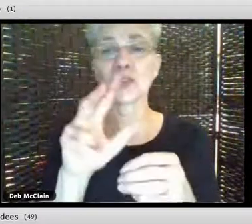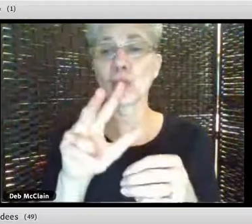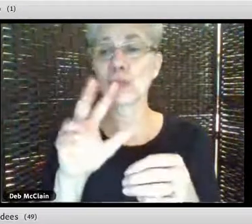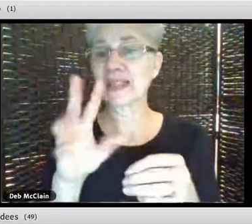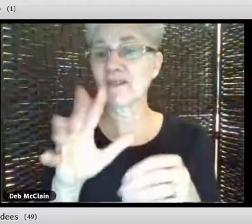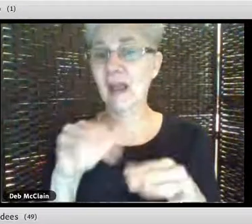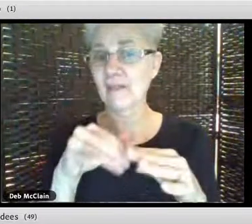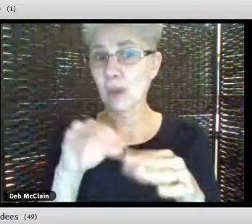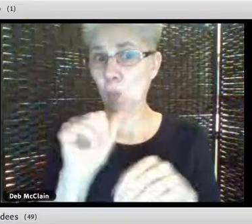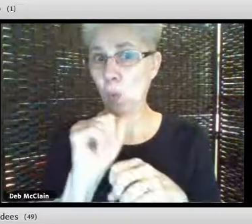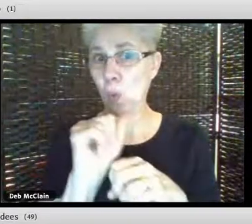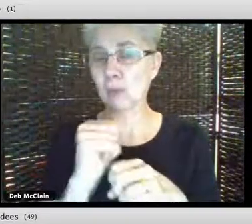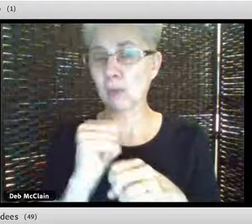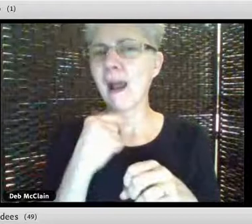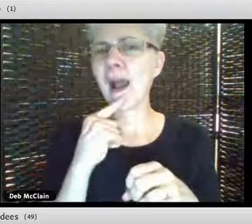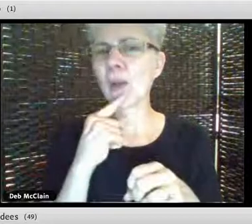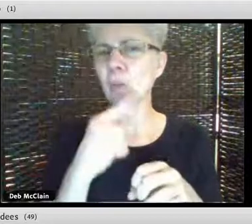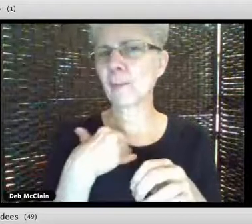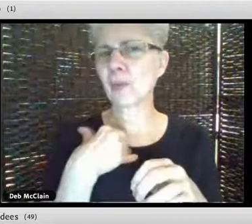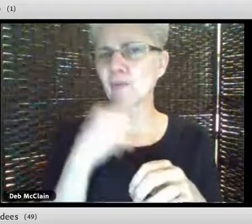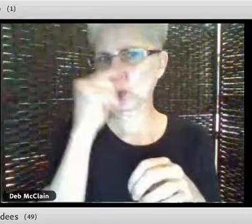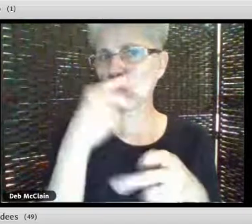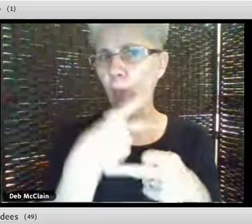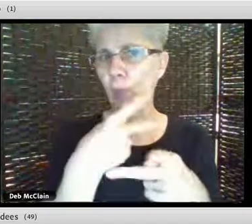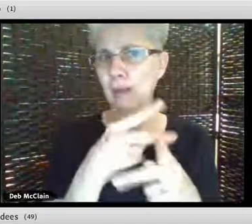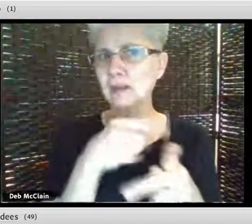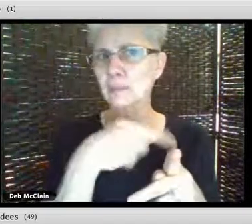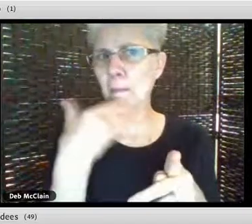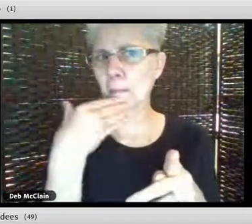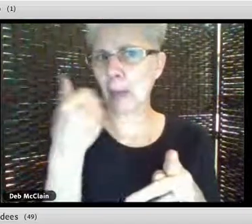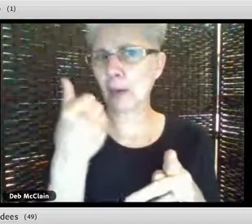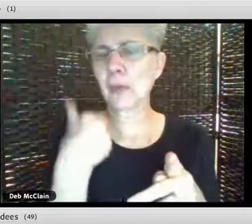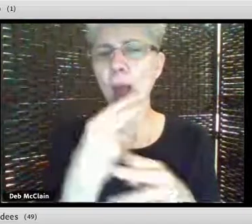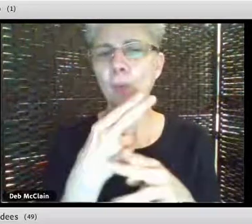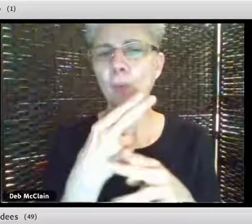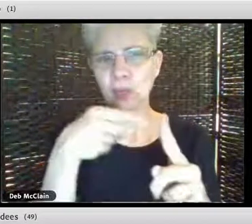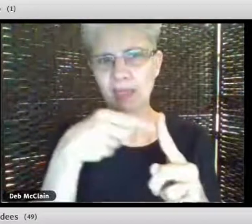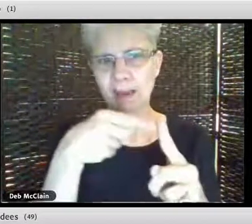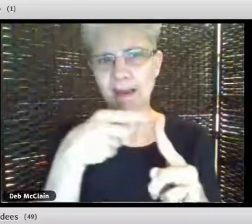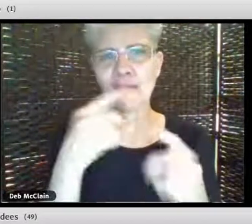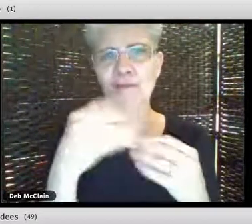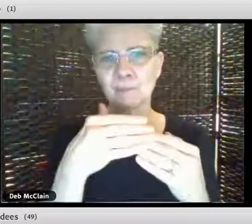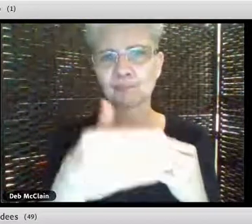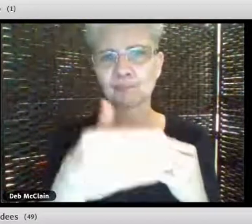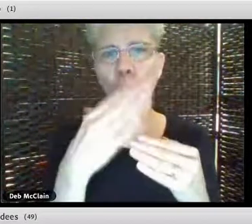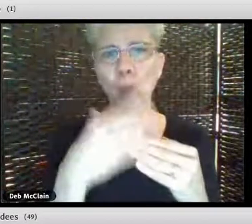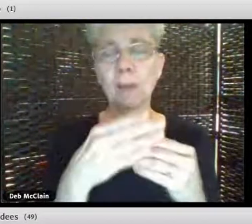I actually prefer the Google products, and I'm going to start using them more. One of the best things --